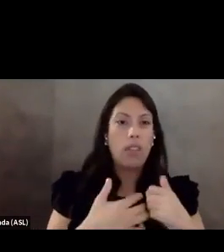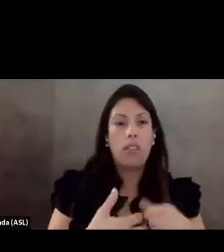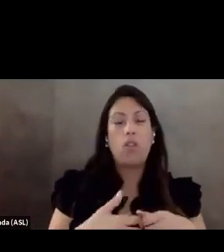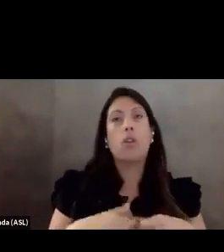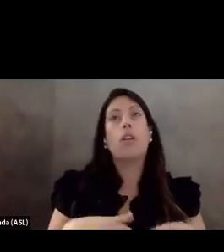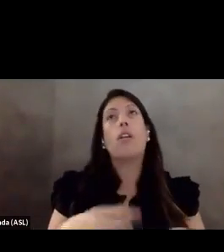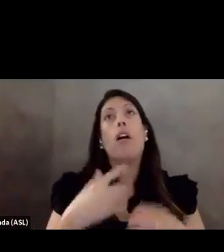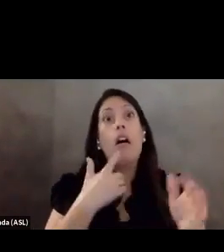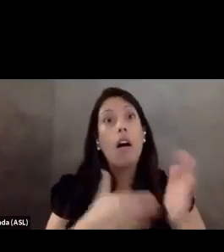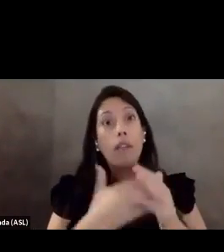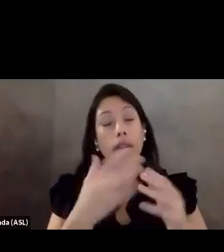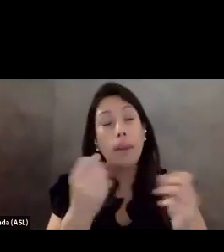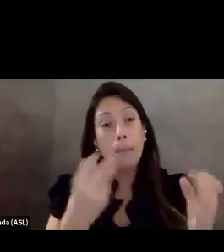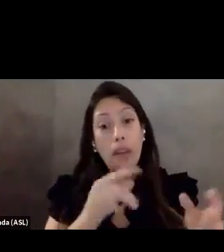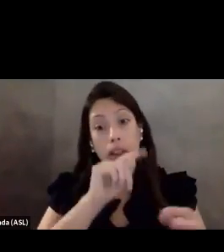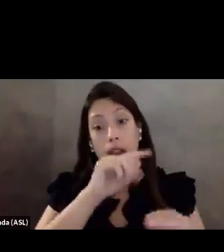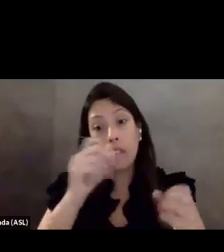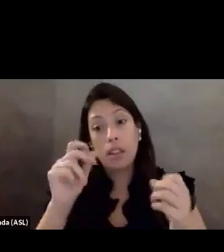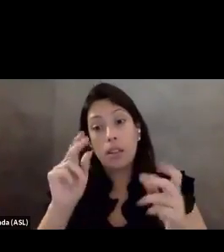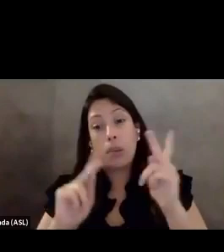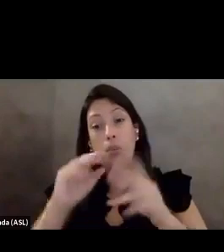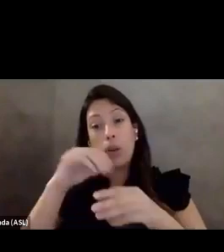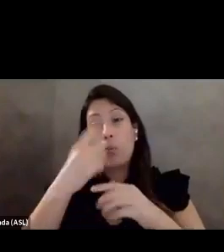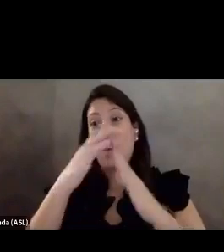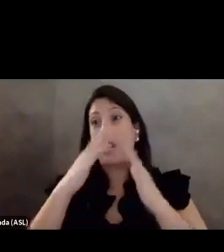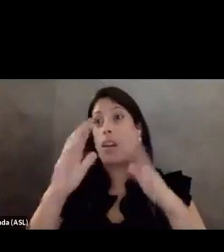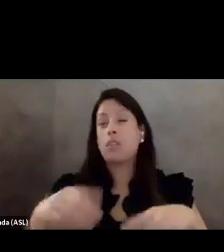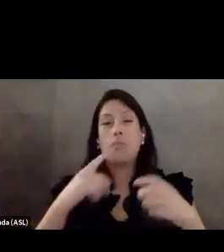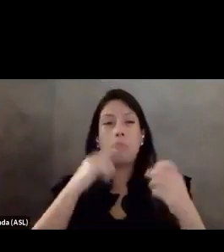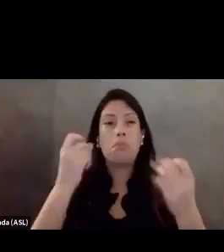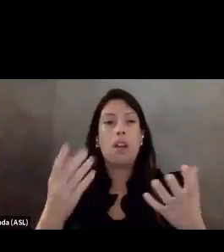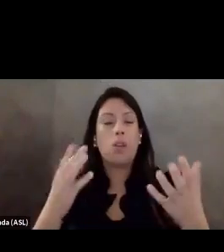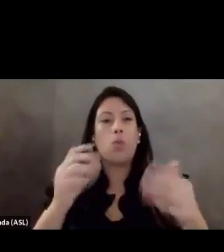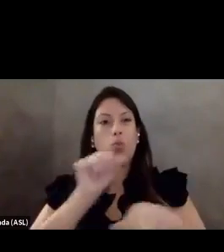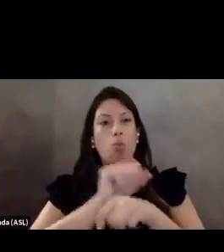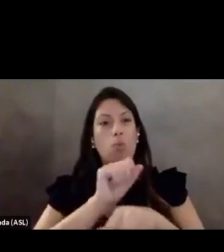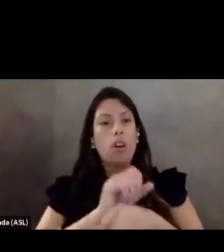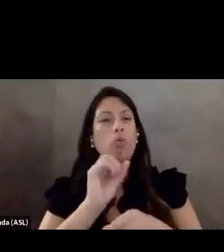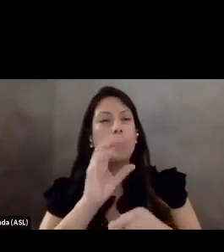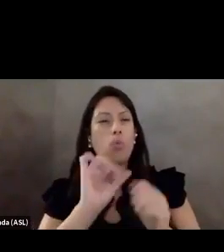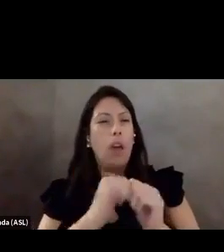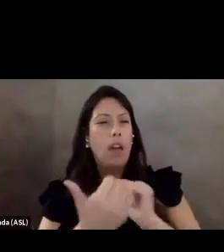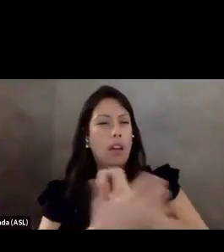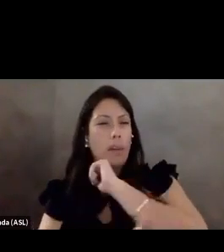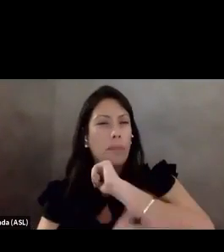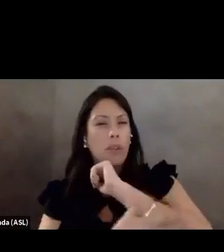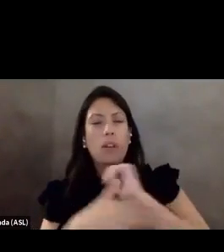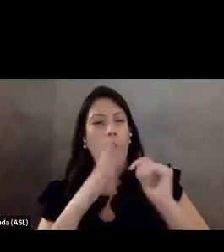How in a nutshell, is the county going to solve that issue? There is a limited supply of housing.